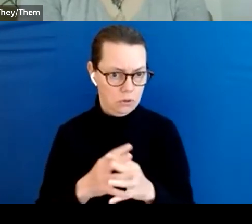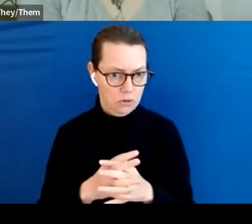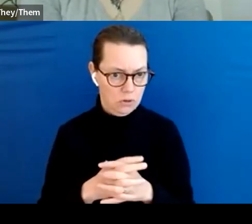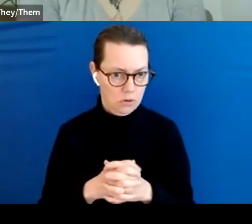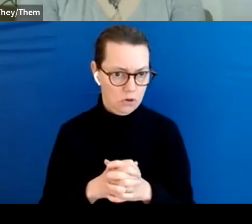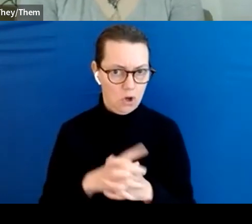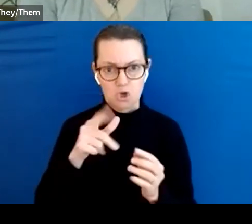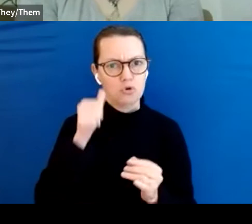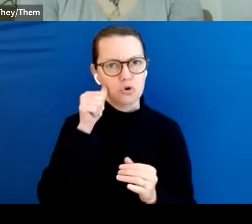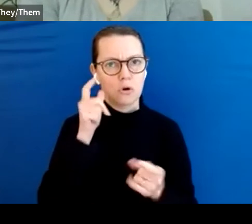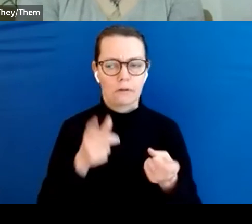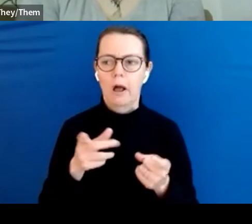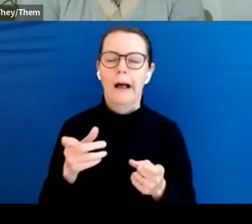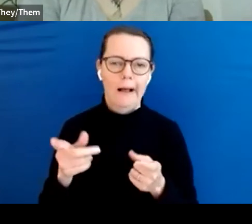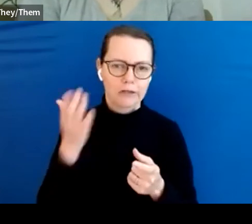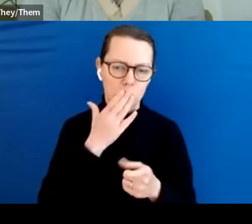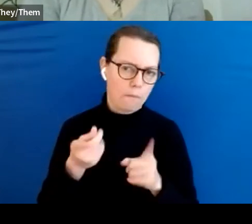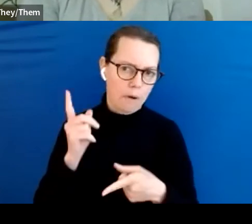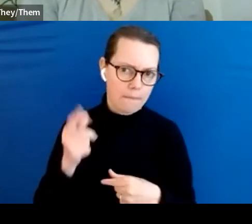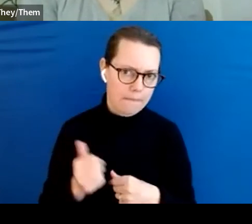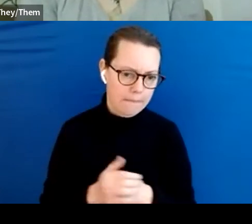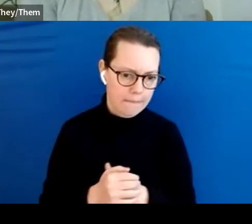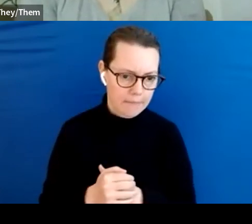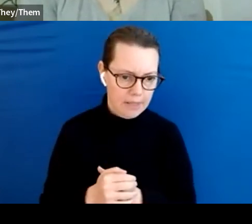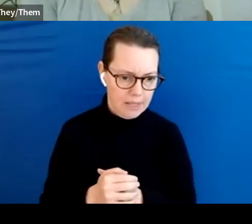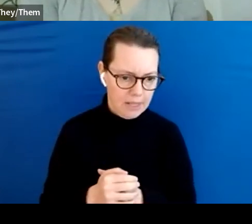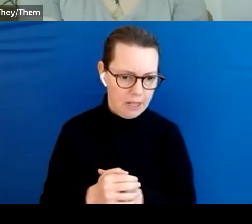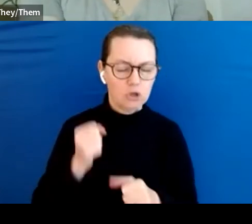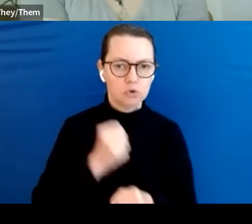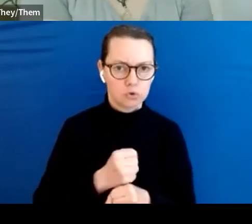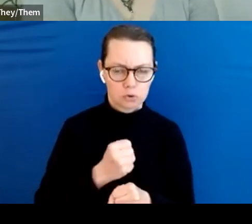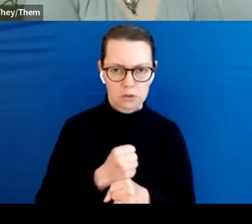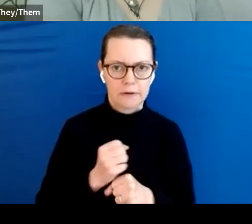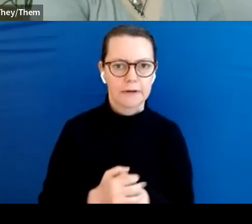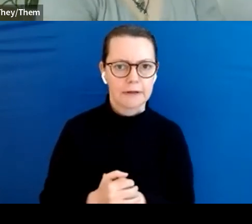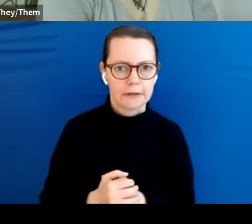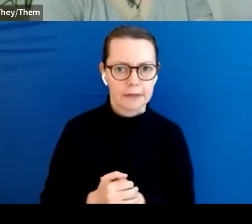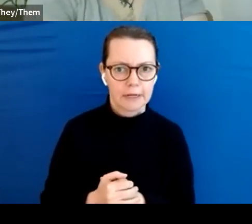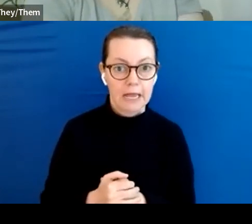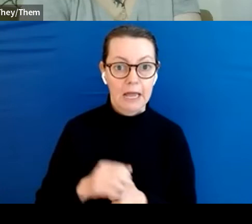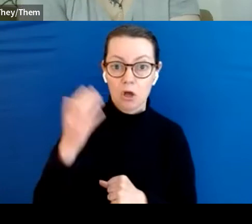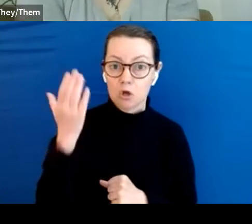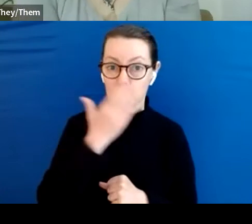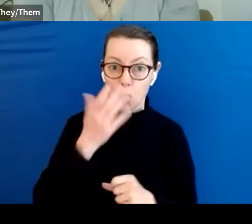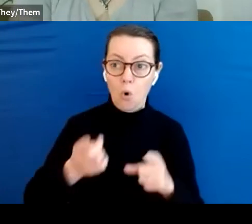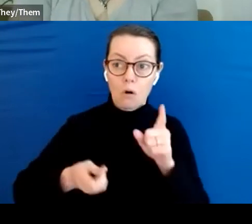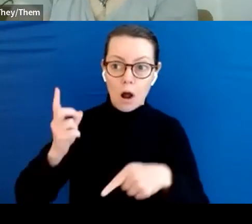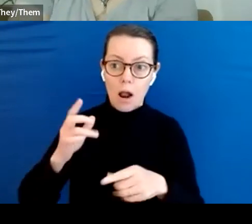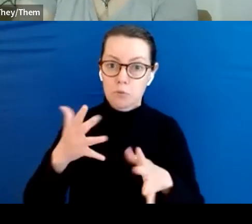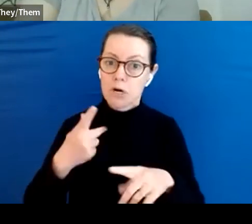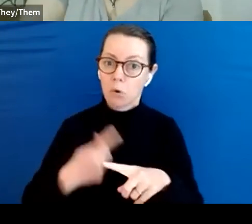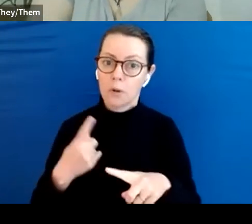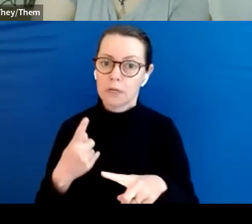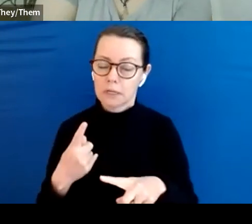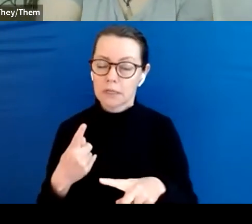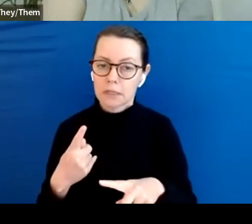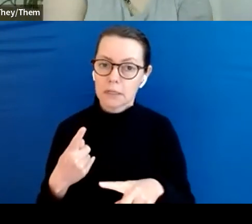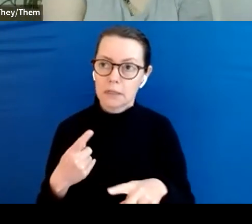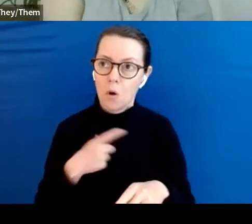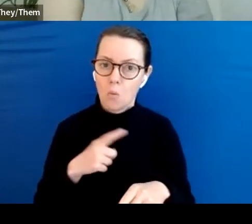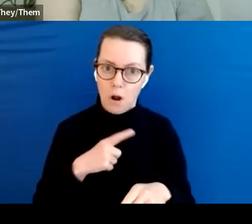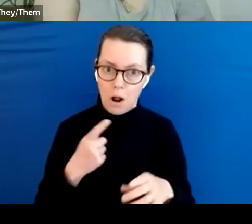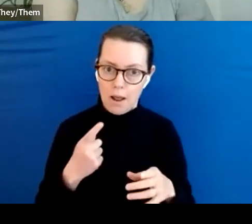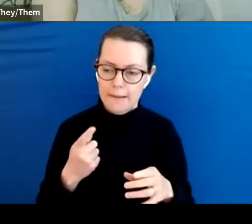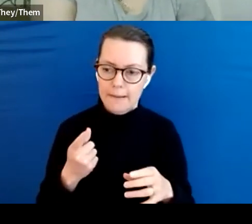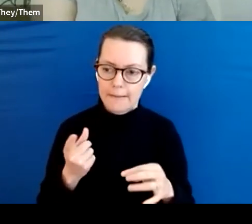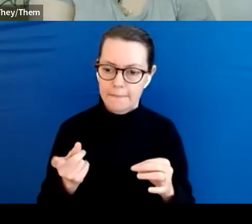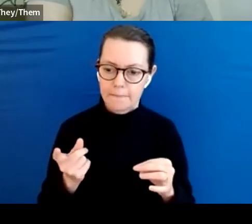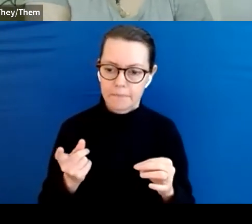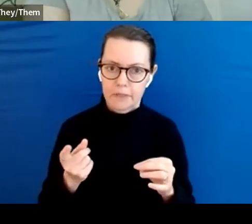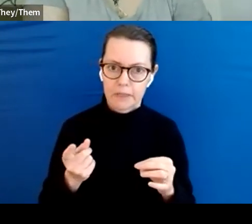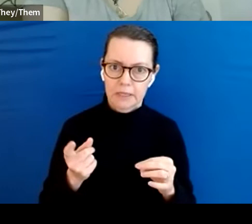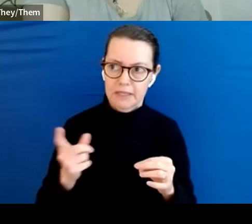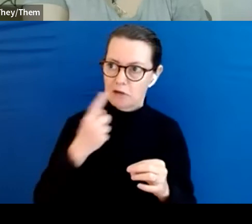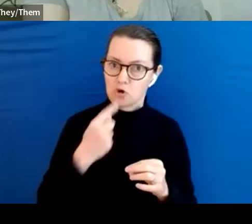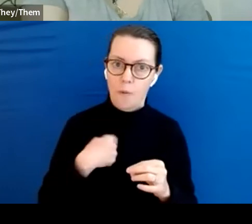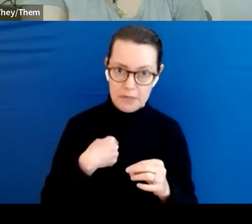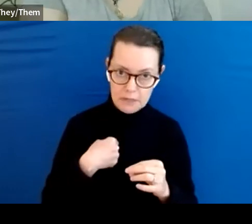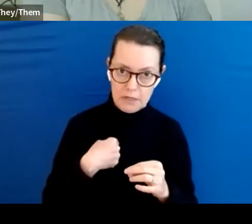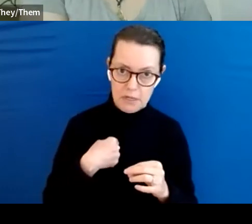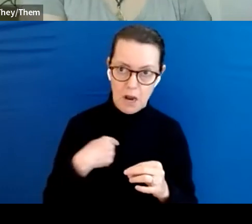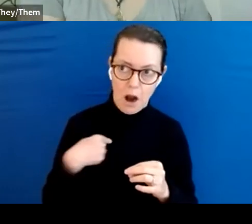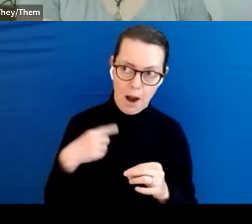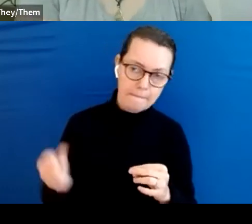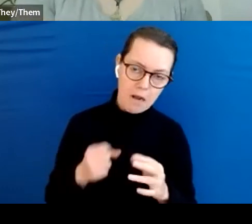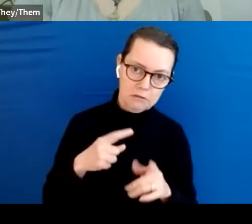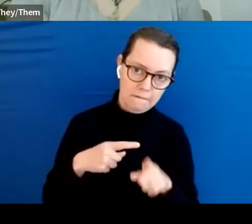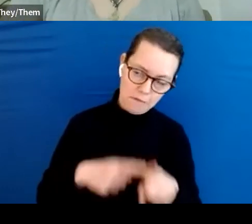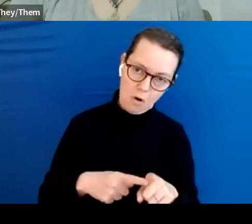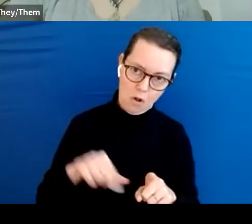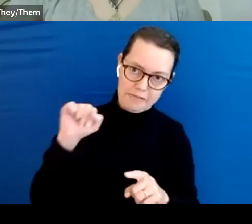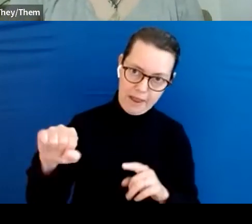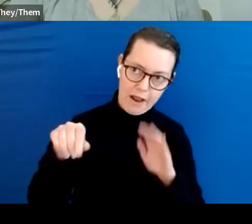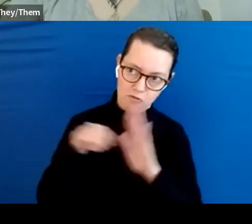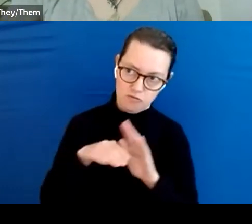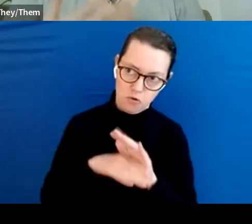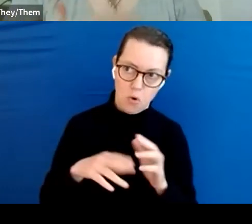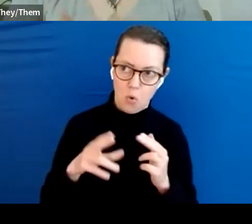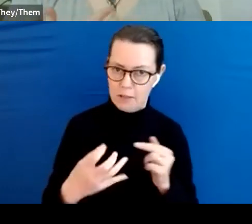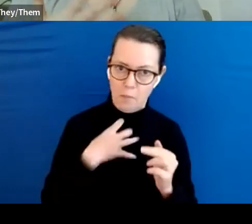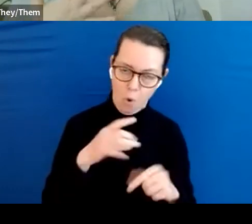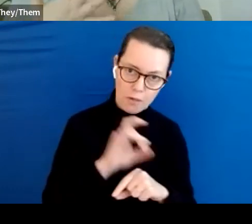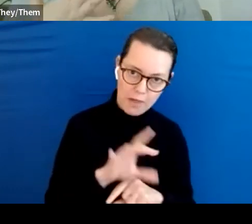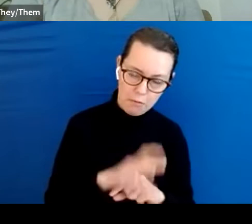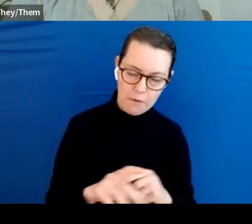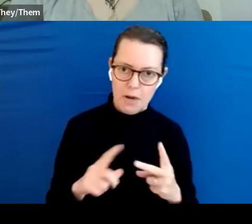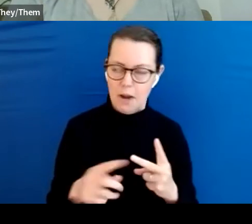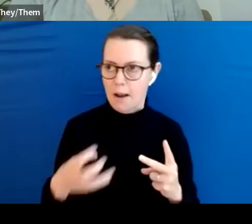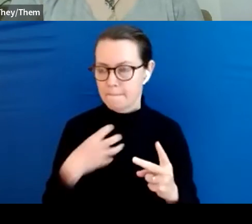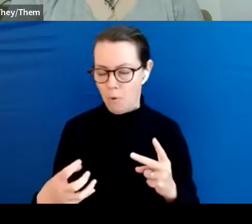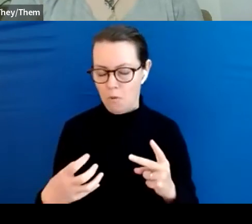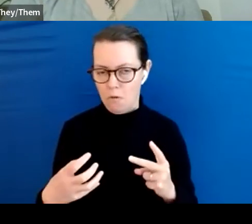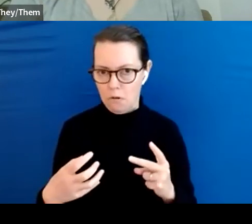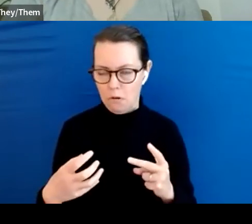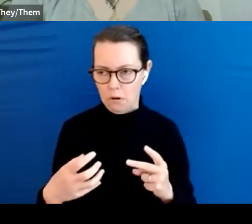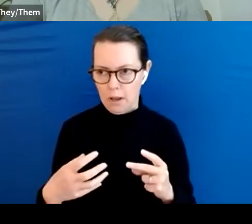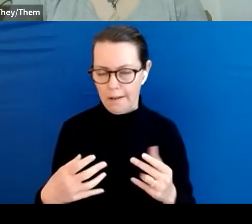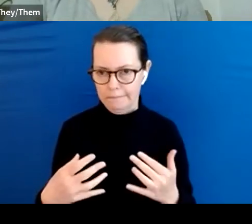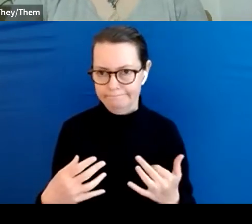like was there something we were they actually got it. Yeah, I think that that actually got it very quickly. And I think part of that was instead of telling me that I had to do more therapy undergo more.